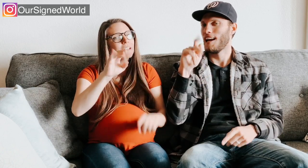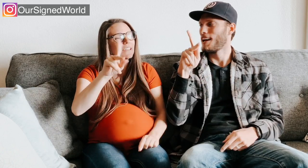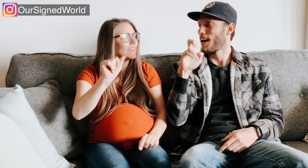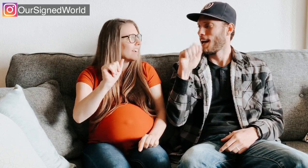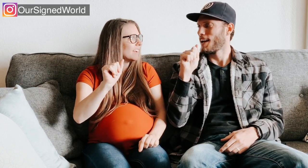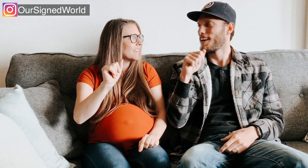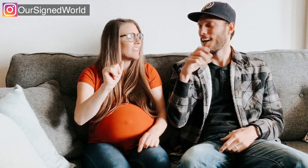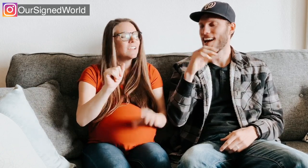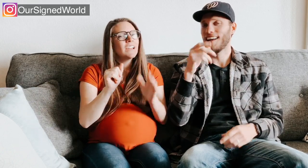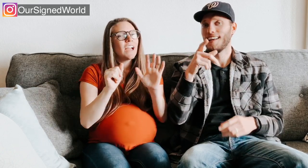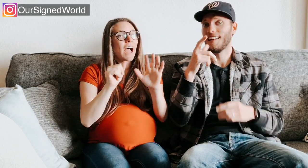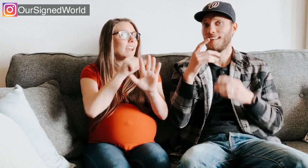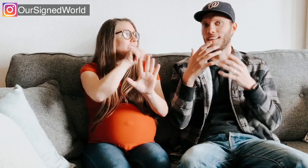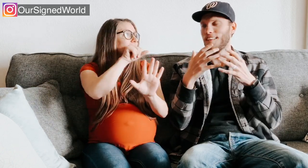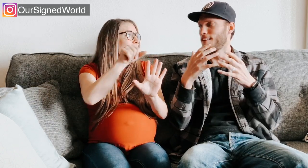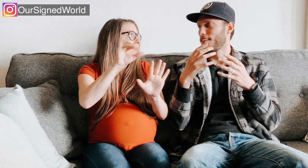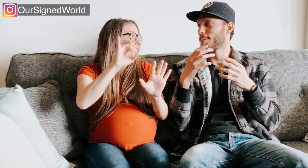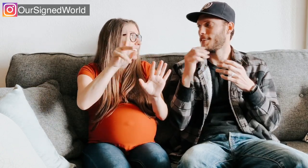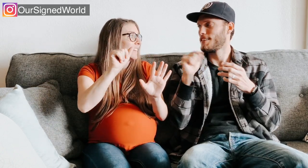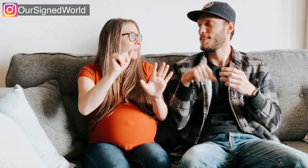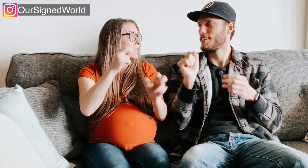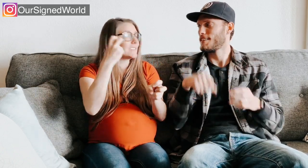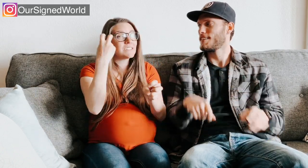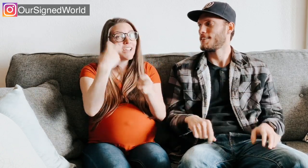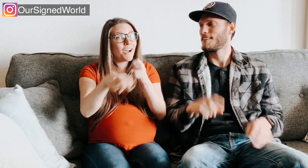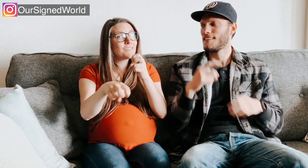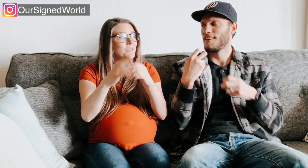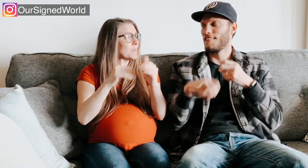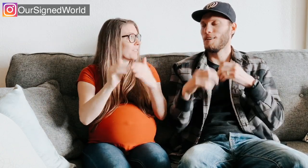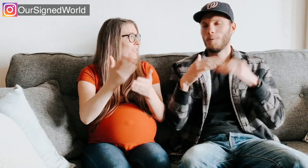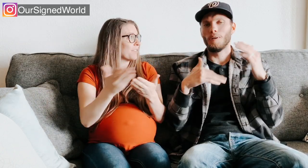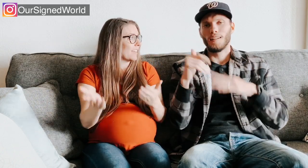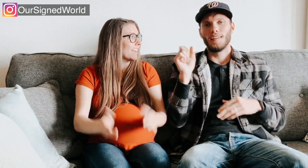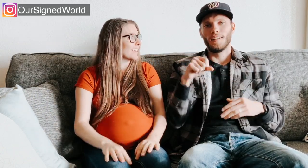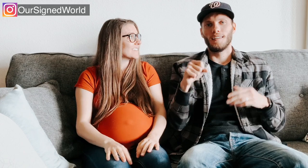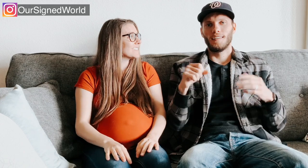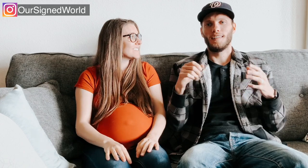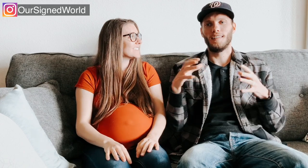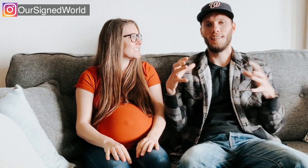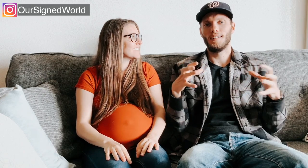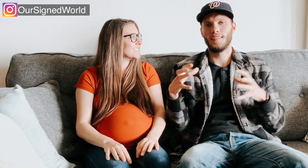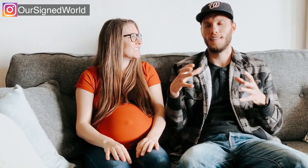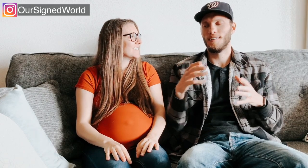It's so nice. It's from IKEA. I love IKEA, but its tough to build their things.